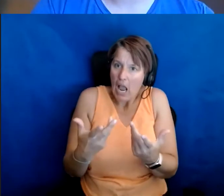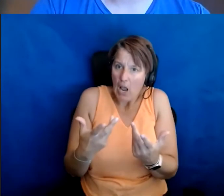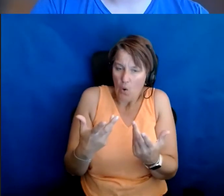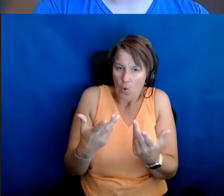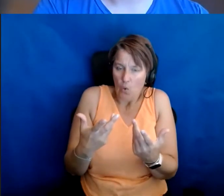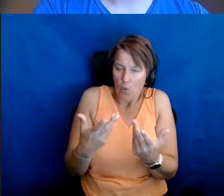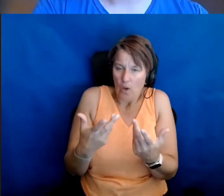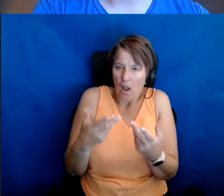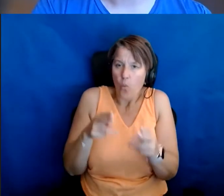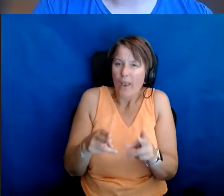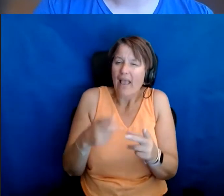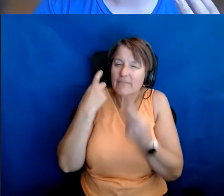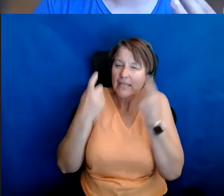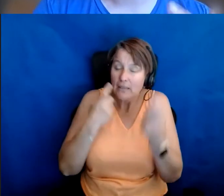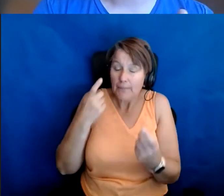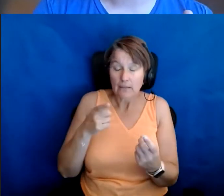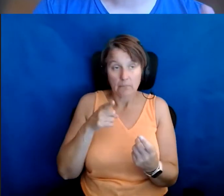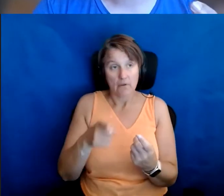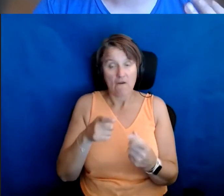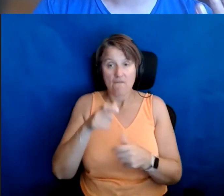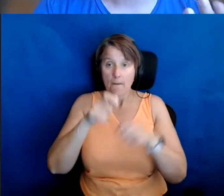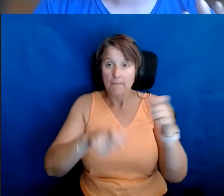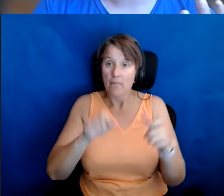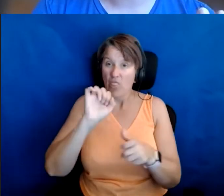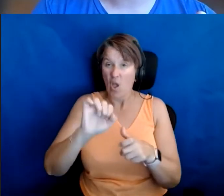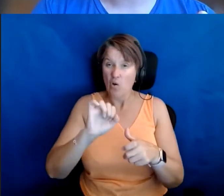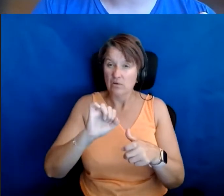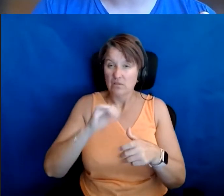Like part of this has been that those restraints in some ways have created your projects.